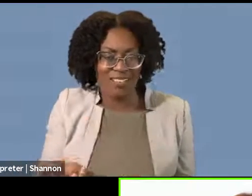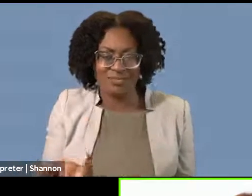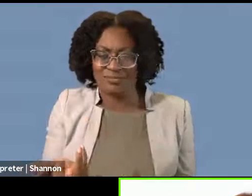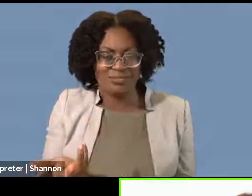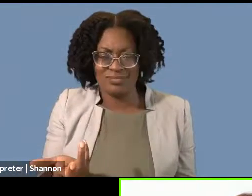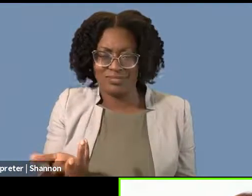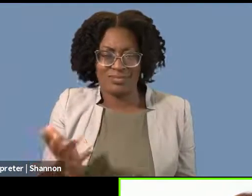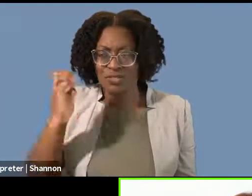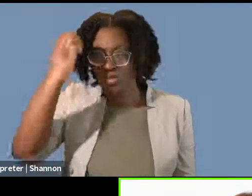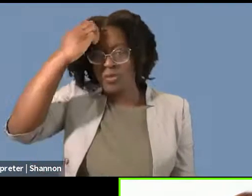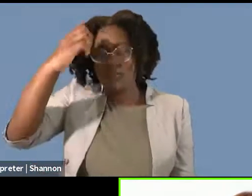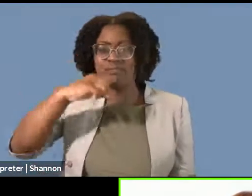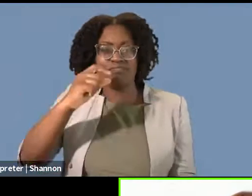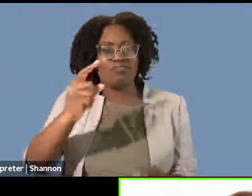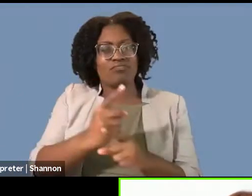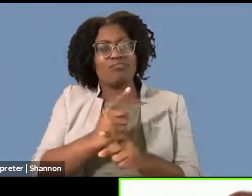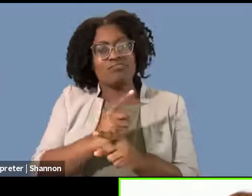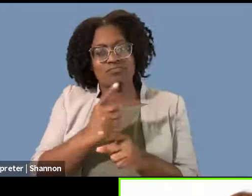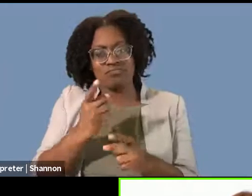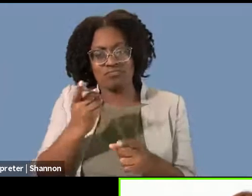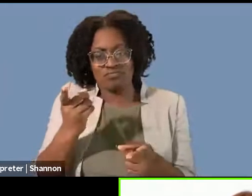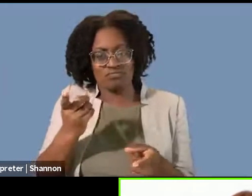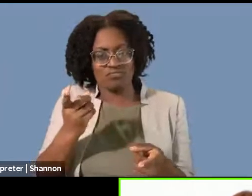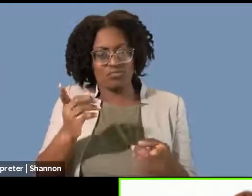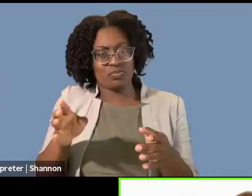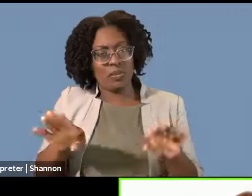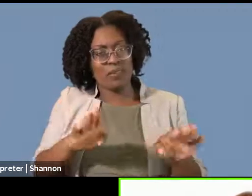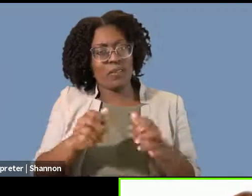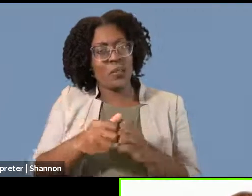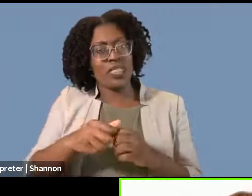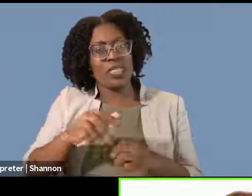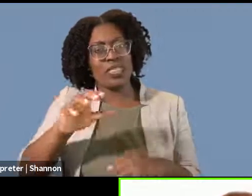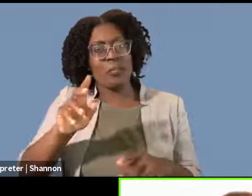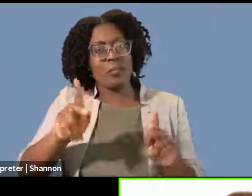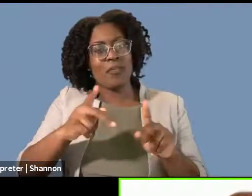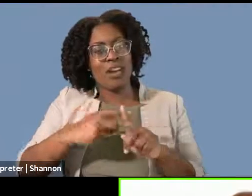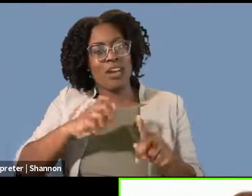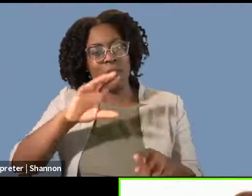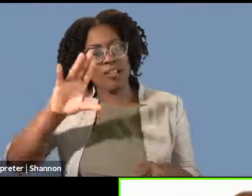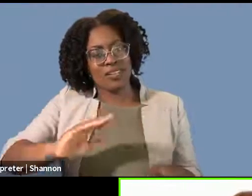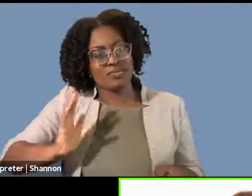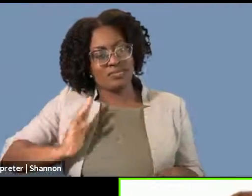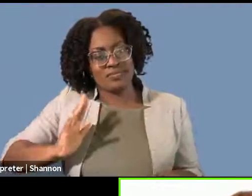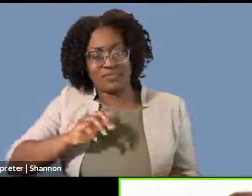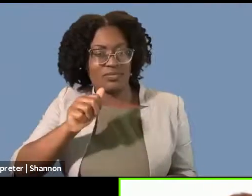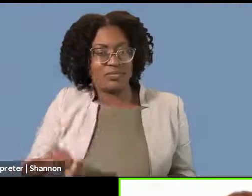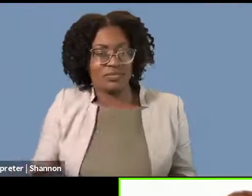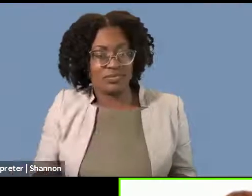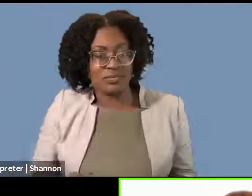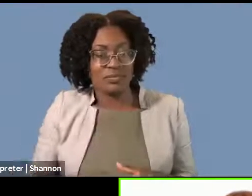Yes, indeed. MELINDA EPLER: How do you translate this into -- where does empathy